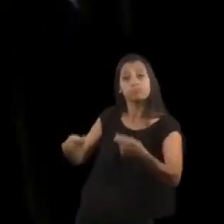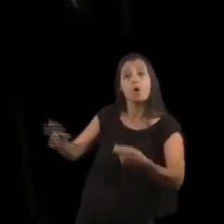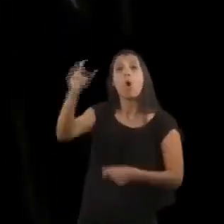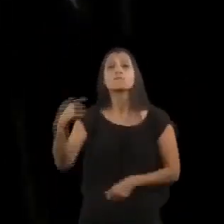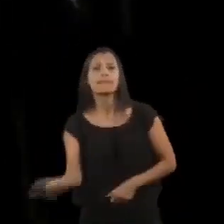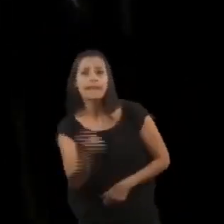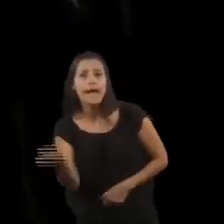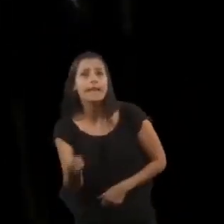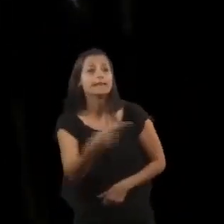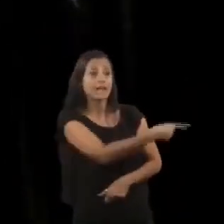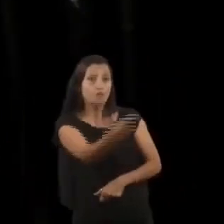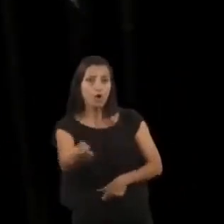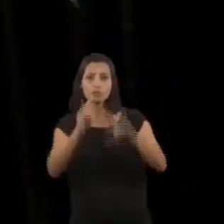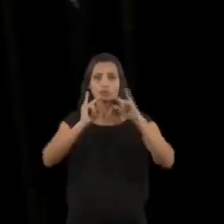In the other, it is the fault of the politicians